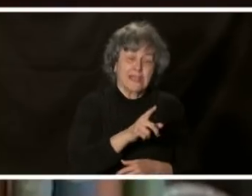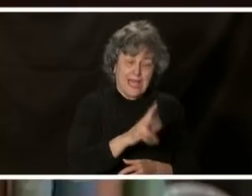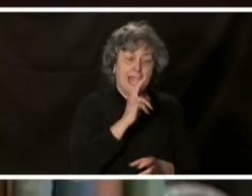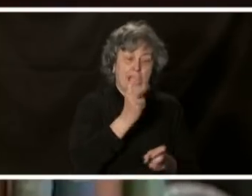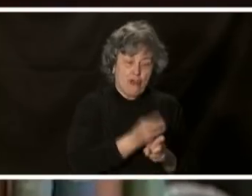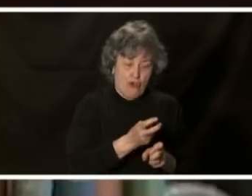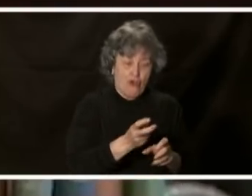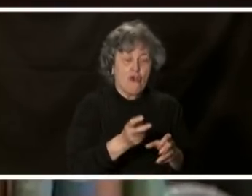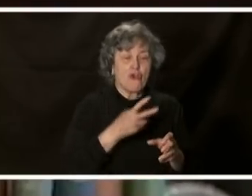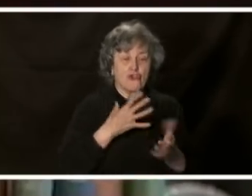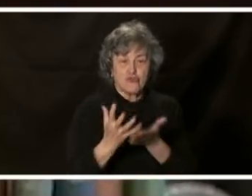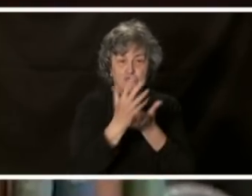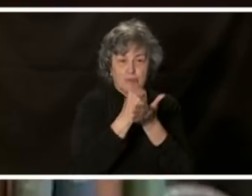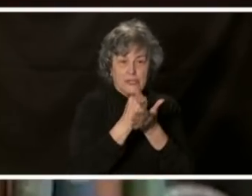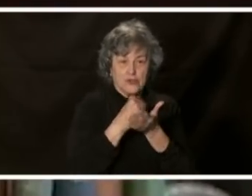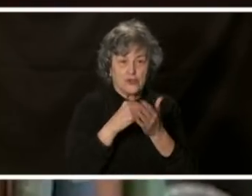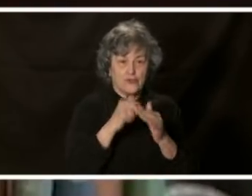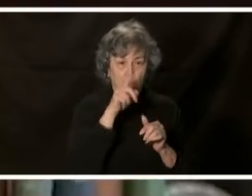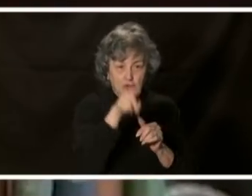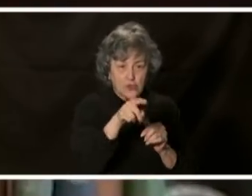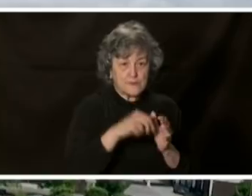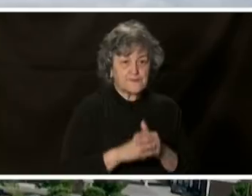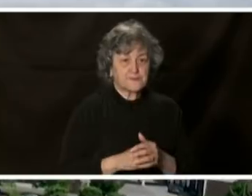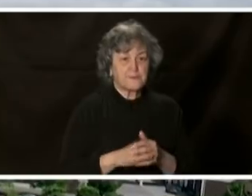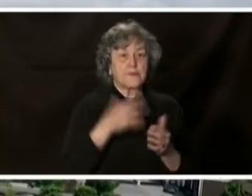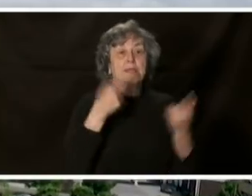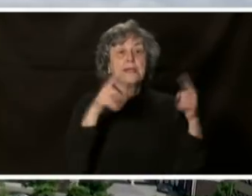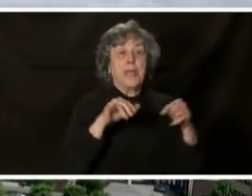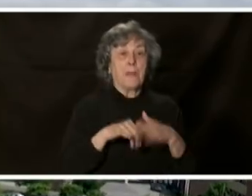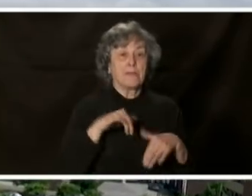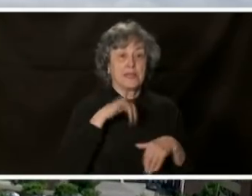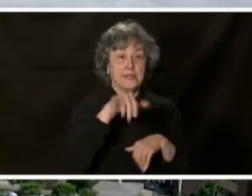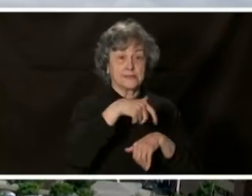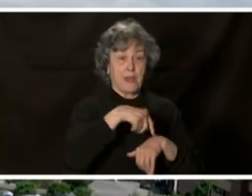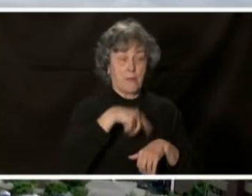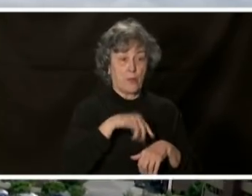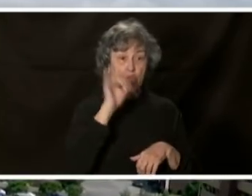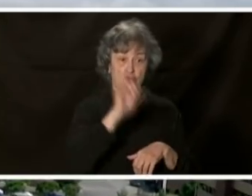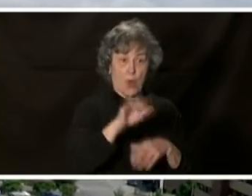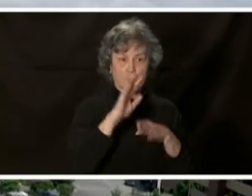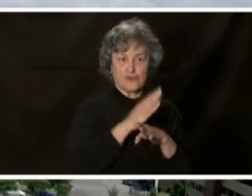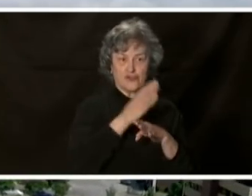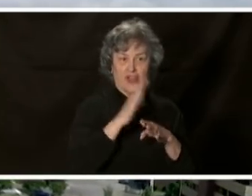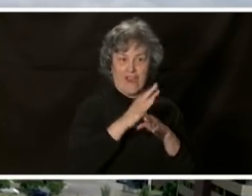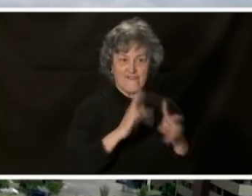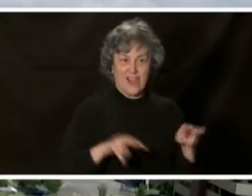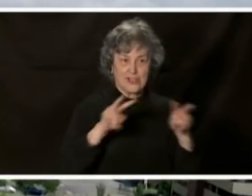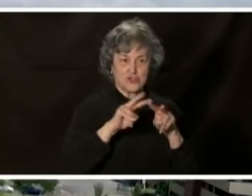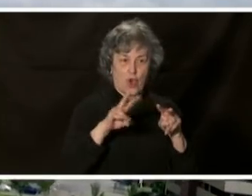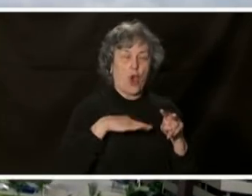IT OCCURS AT A TIME WHEN THOSE SHARED VALUES ARE BEING PRACTICED THROUGHOUT OUR CAMPUS